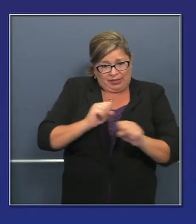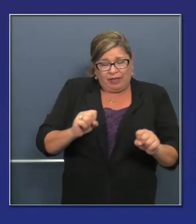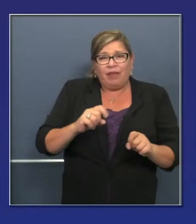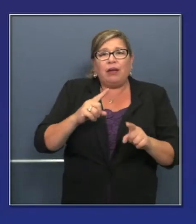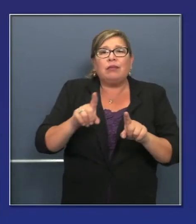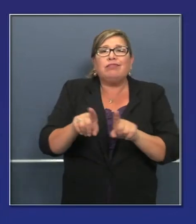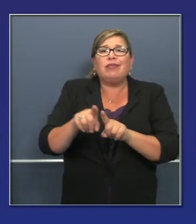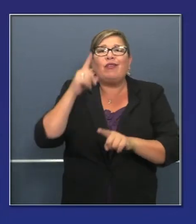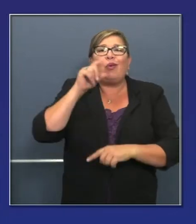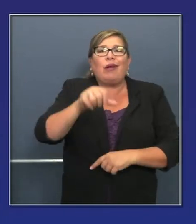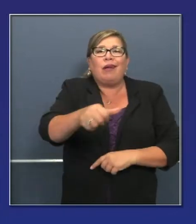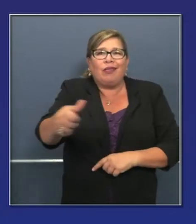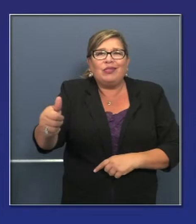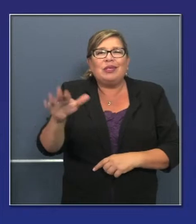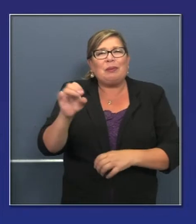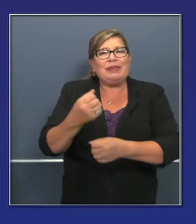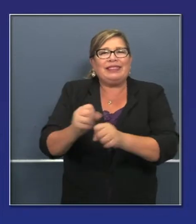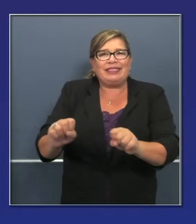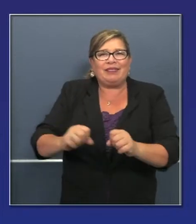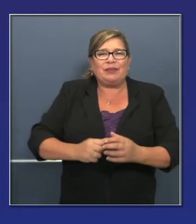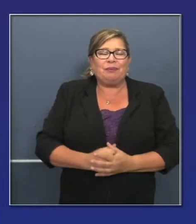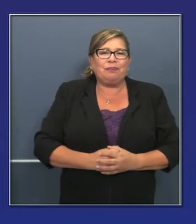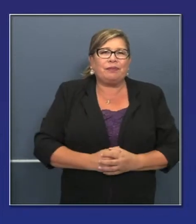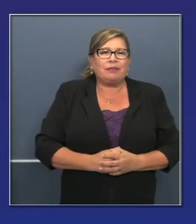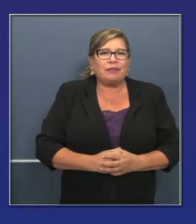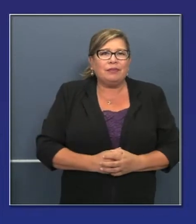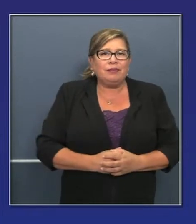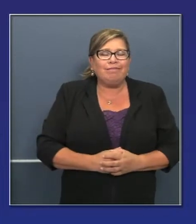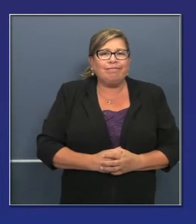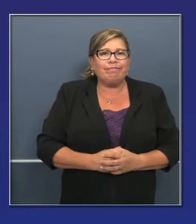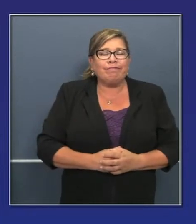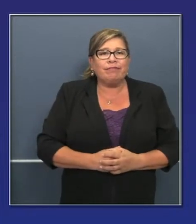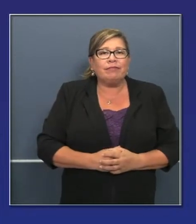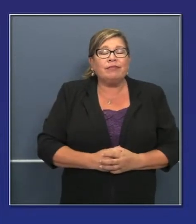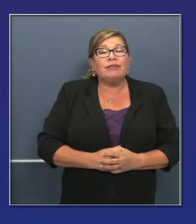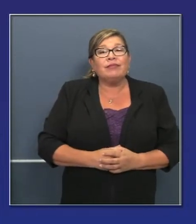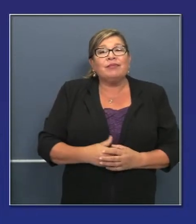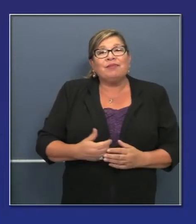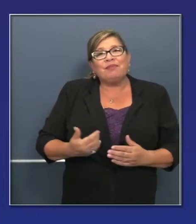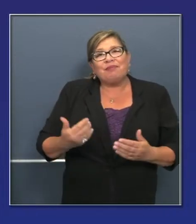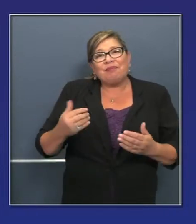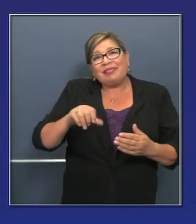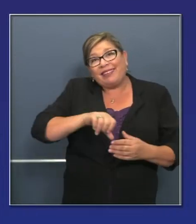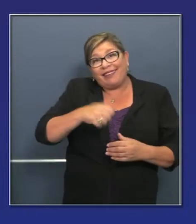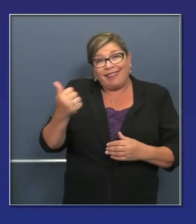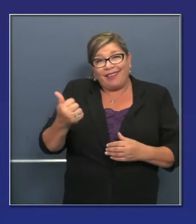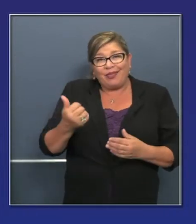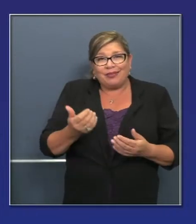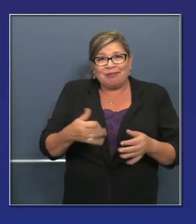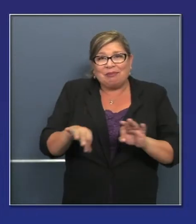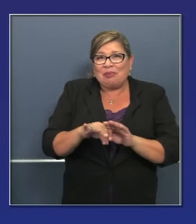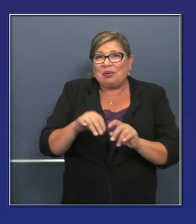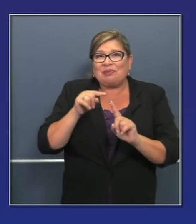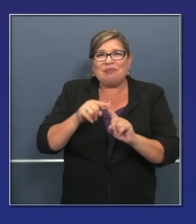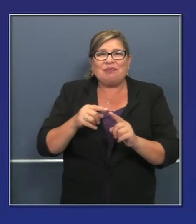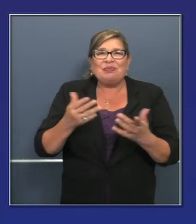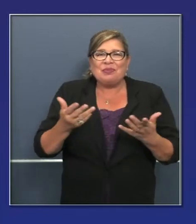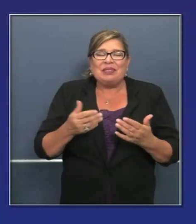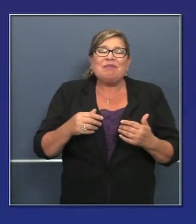hands I I know can't say this enough when again you have four children my oldest is 10 you cannot